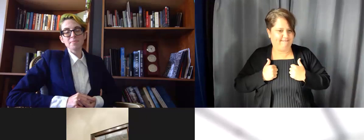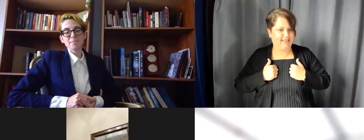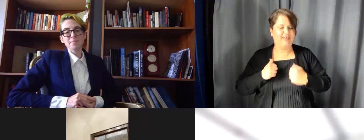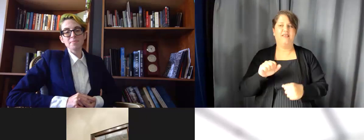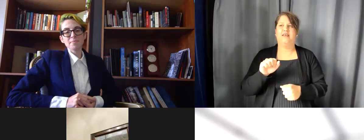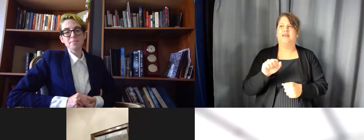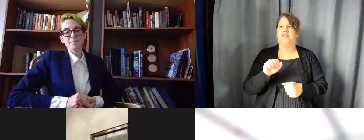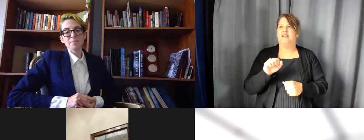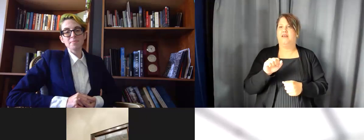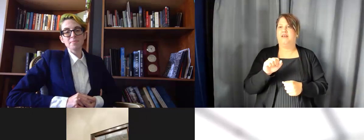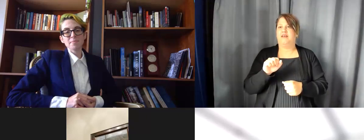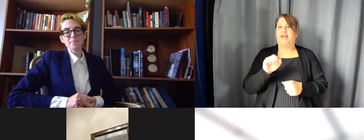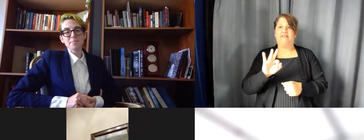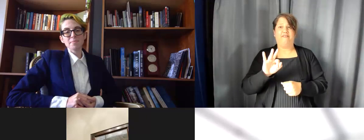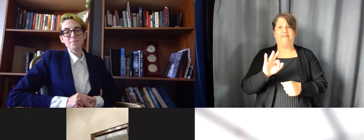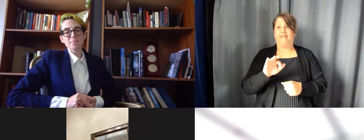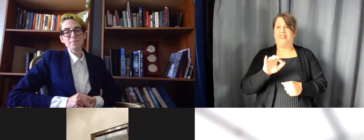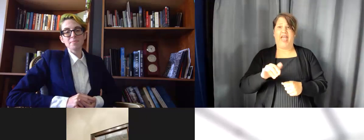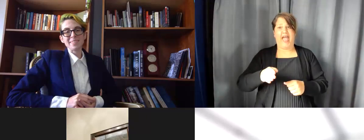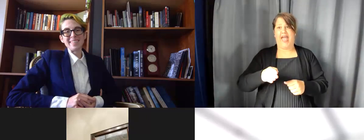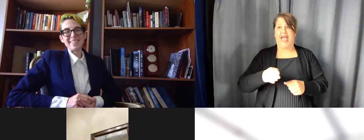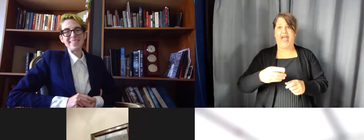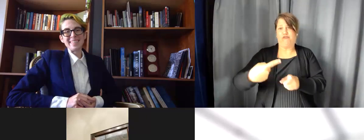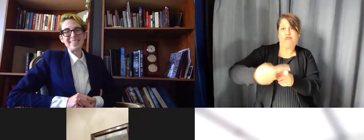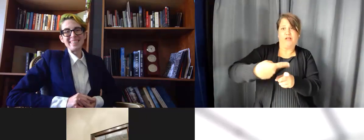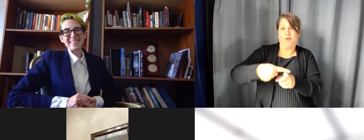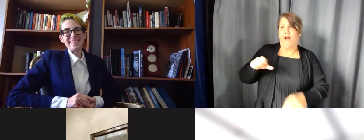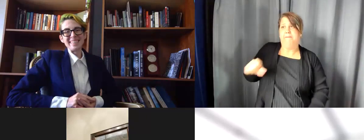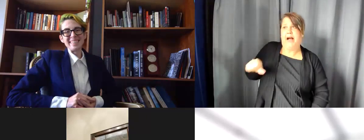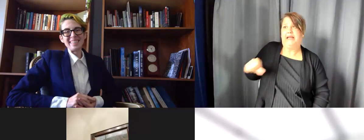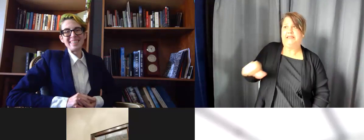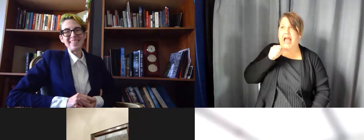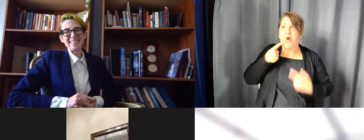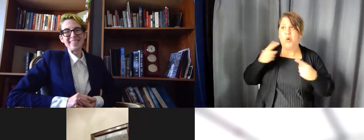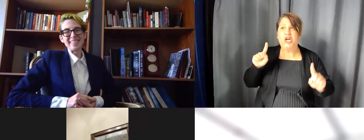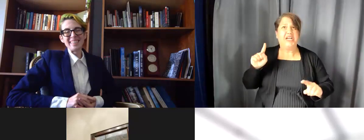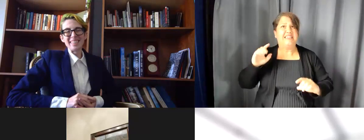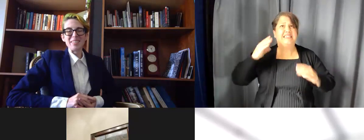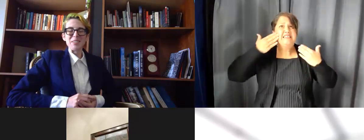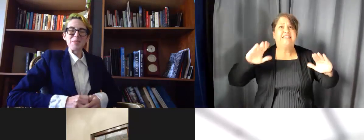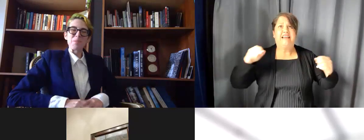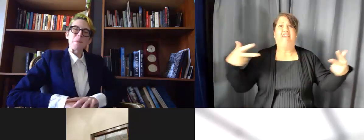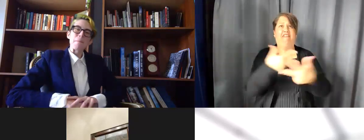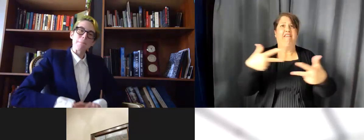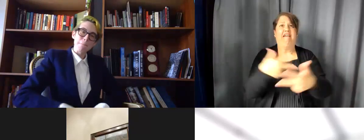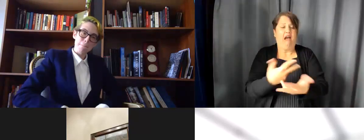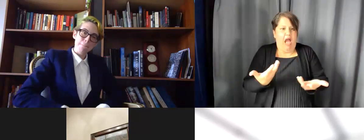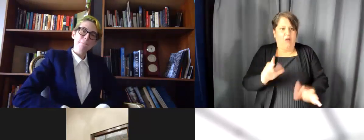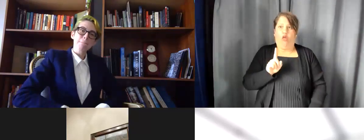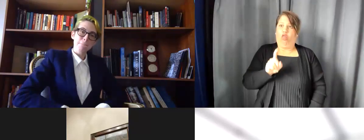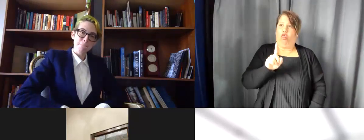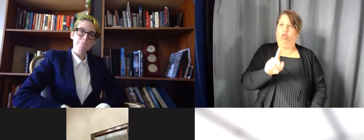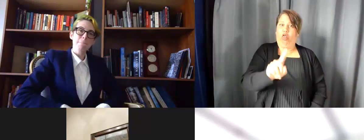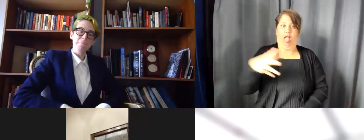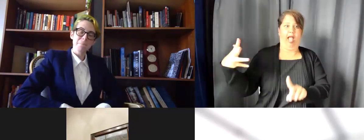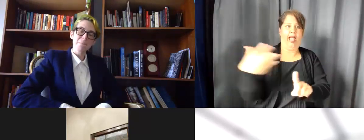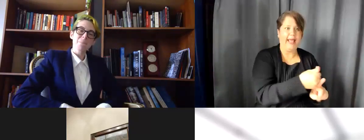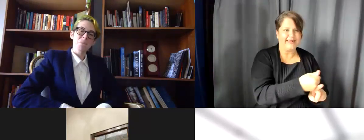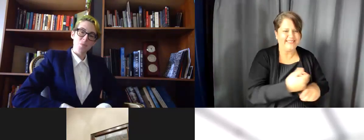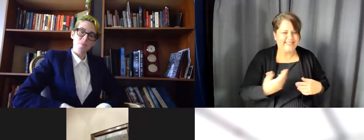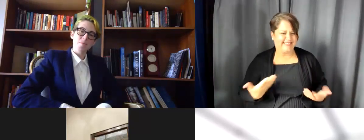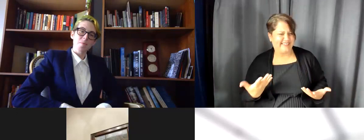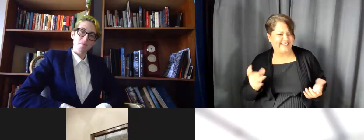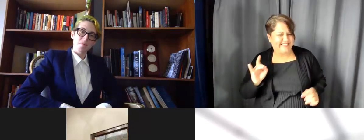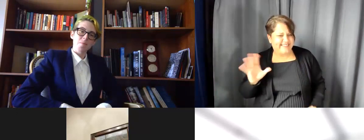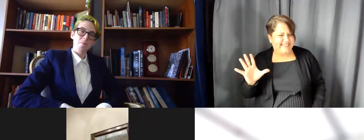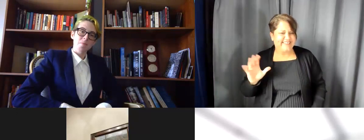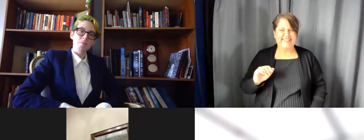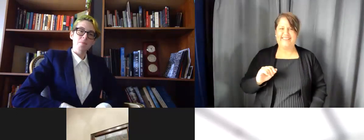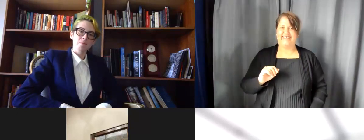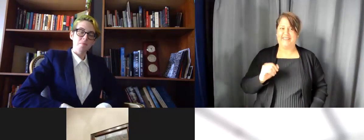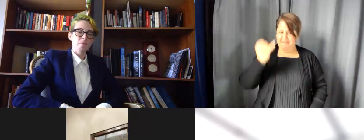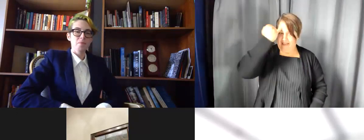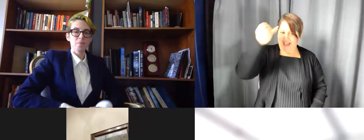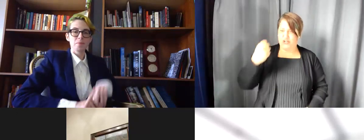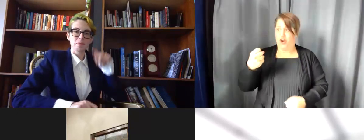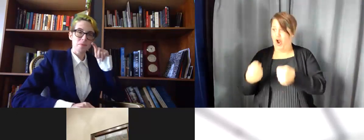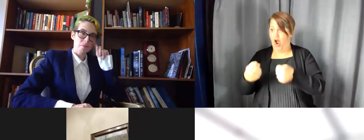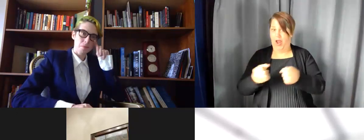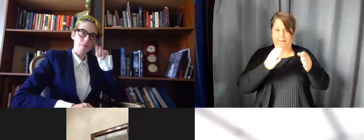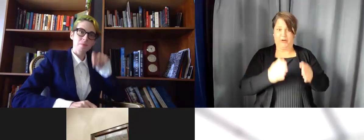Jordan Radford: talking street corner pull thing doesn't work, we may not want to cross the street and get hit by big scary cars, because in the battle of car versus person the car will always win.